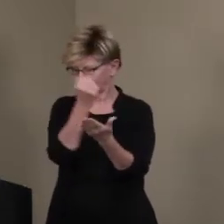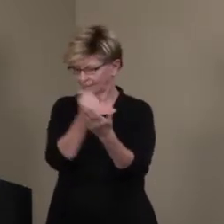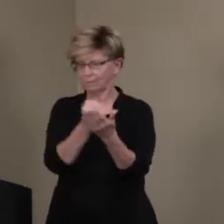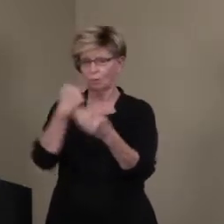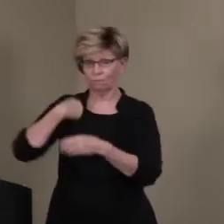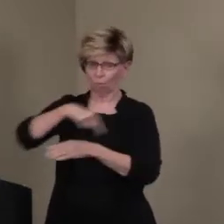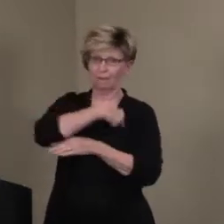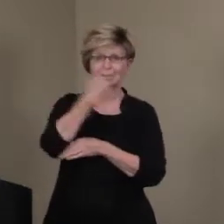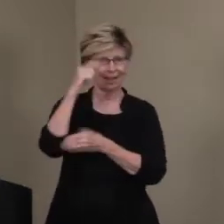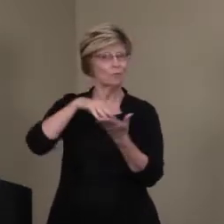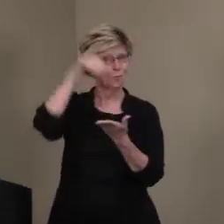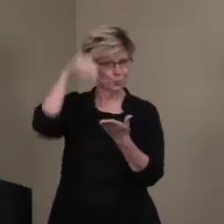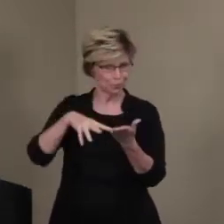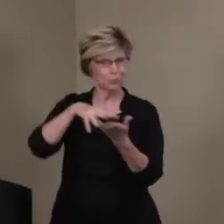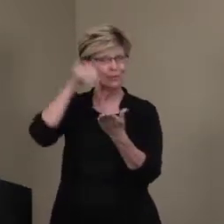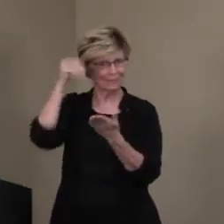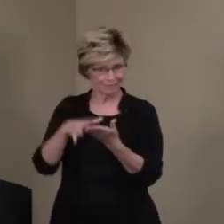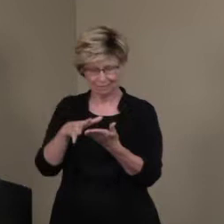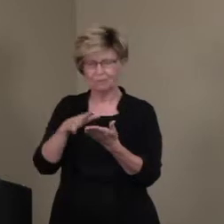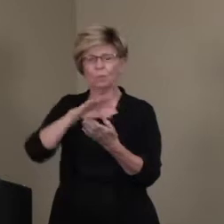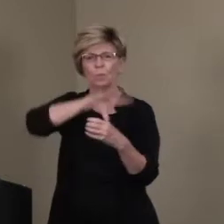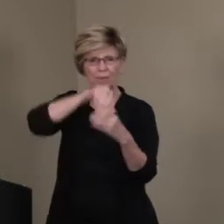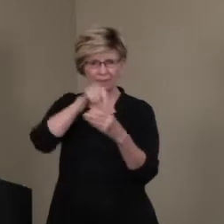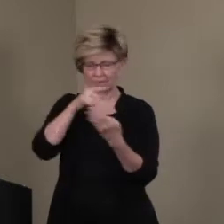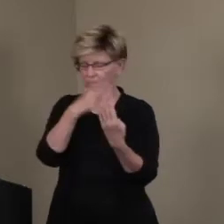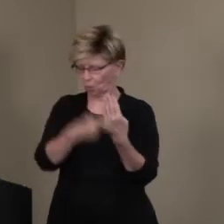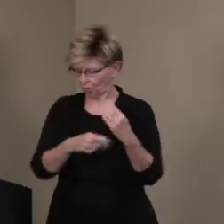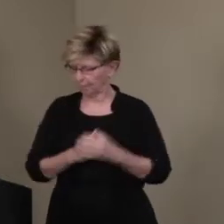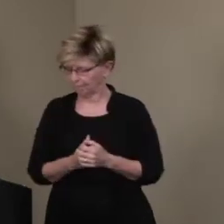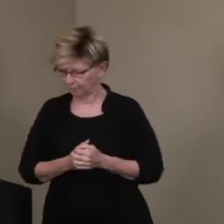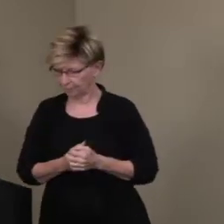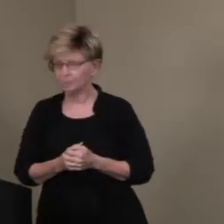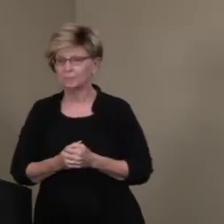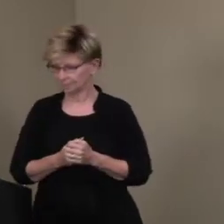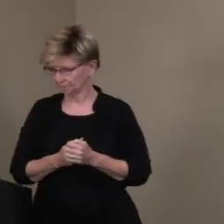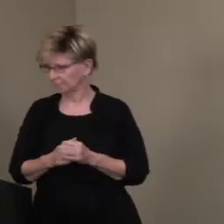opportunities of working with students with disability or school tour